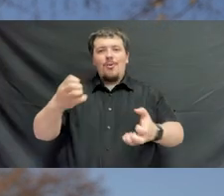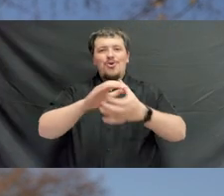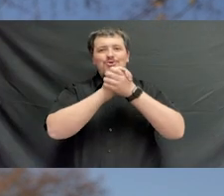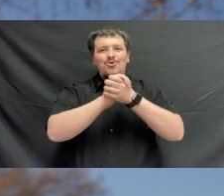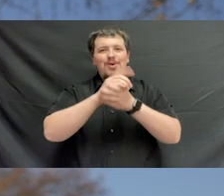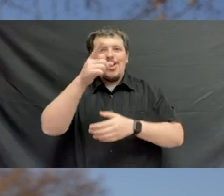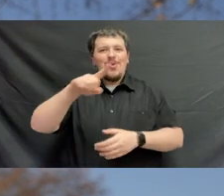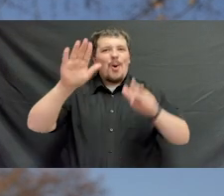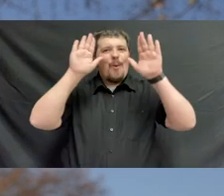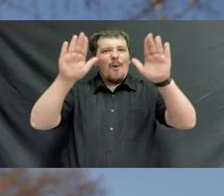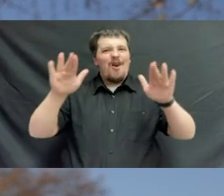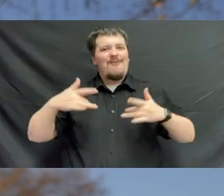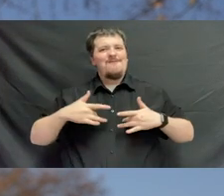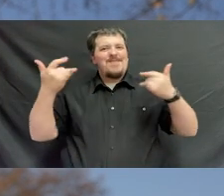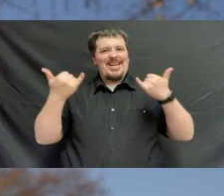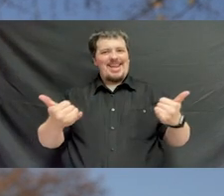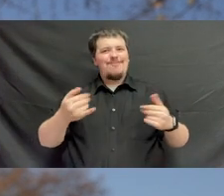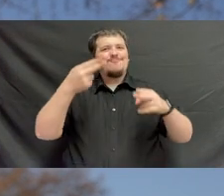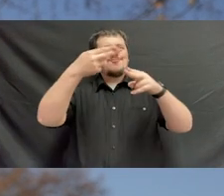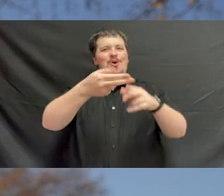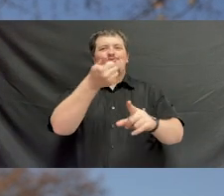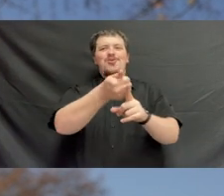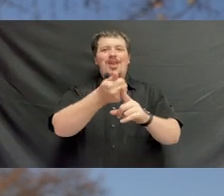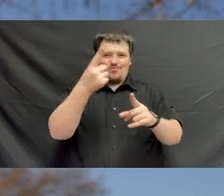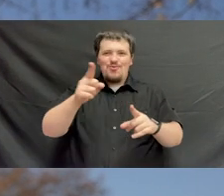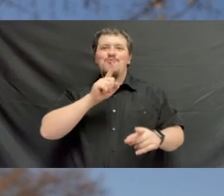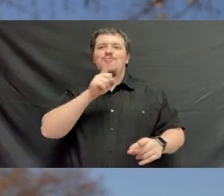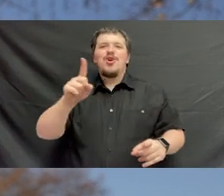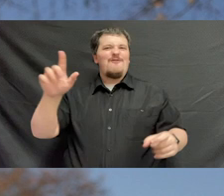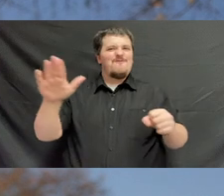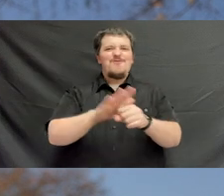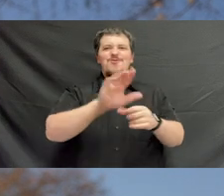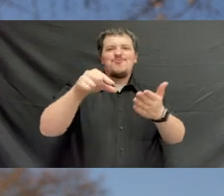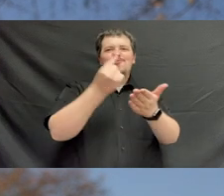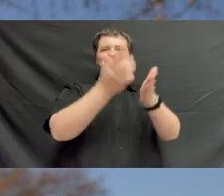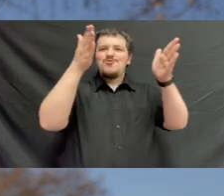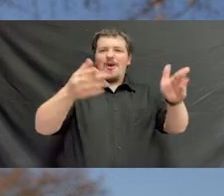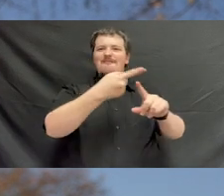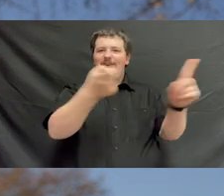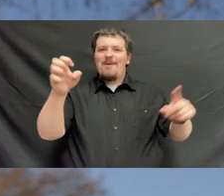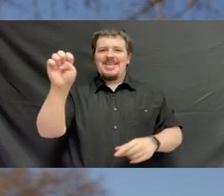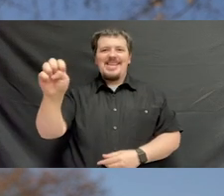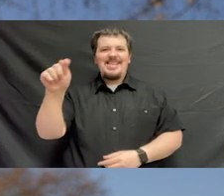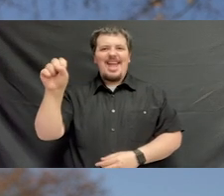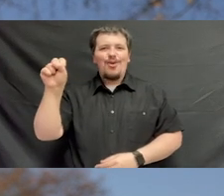I want to congratulate you on this wonderful occasion to be able to consider yourself an alum. You're officially an alum from East Tennessee State University,